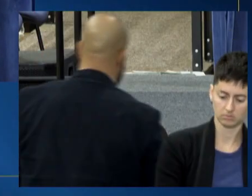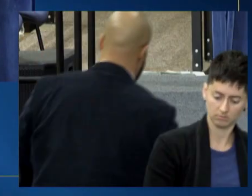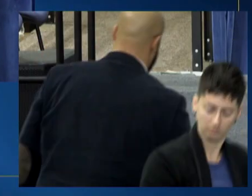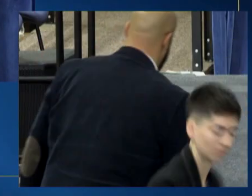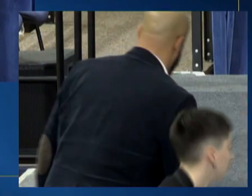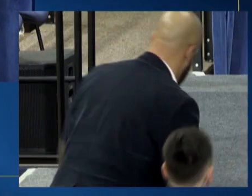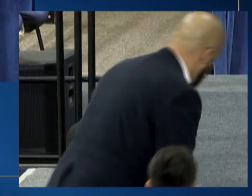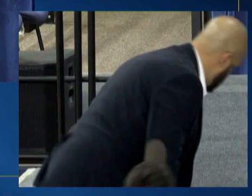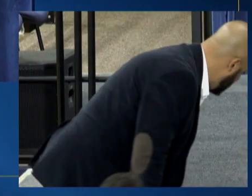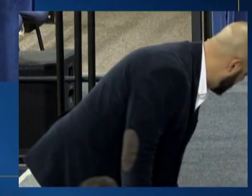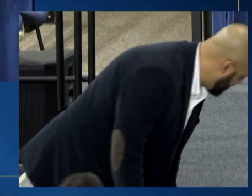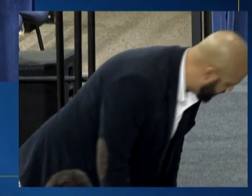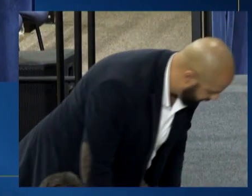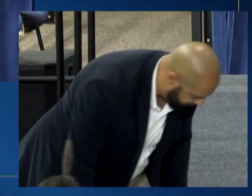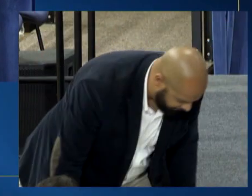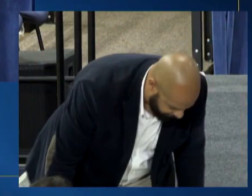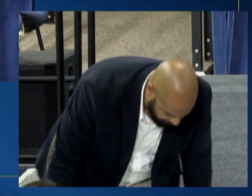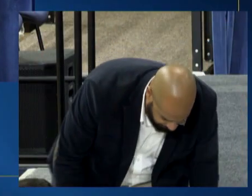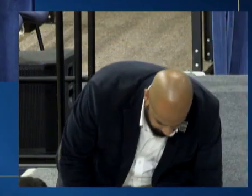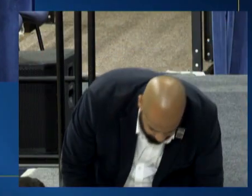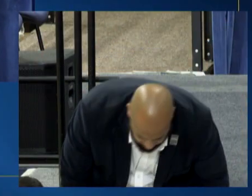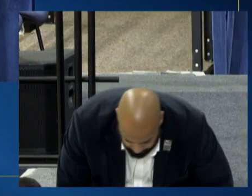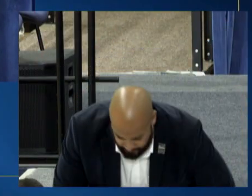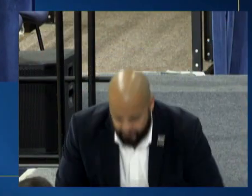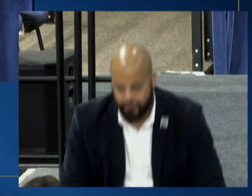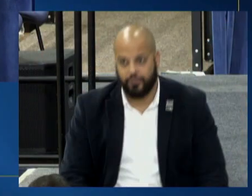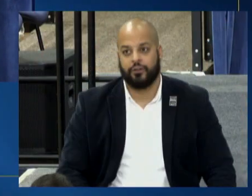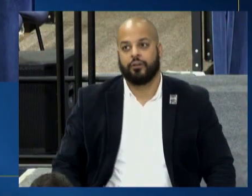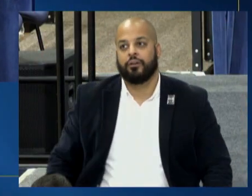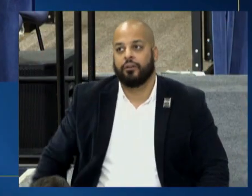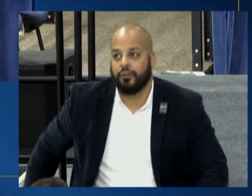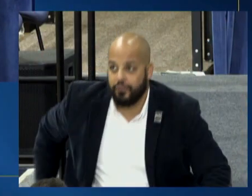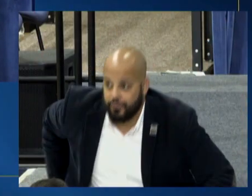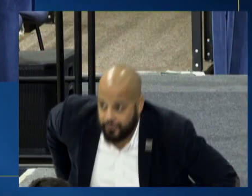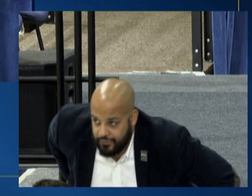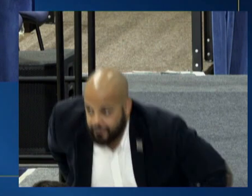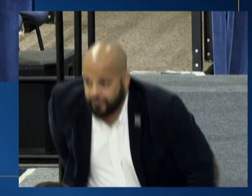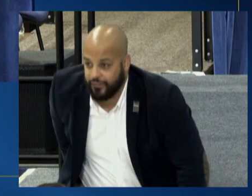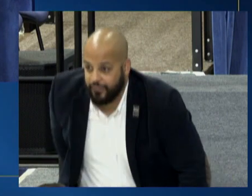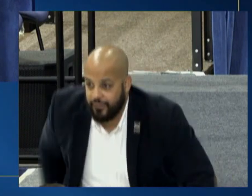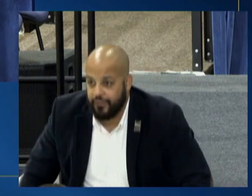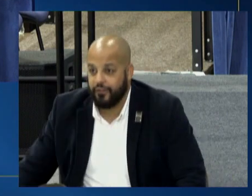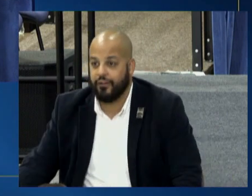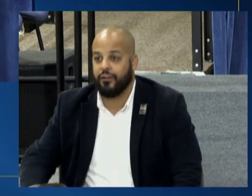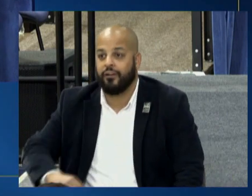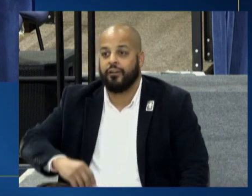benefit wherever they live, whether it's in Tampa Bay area where we are located,